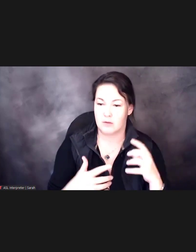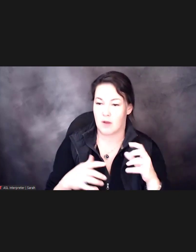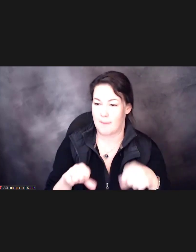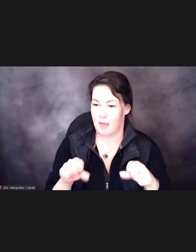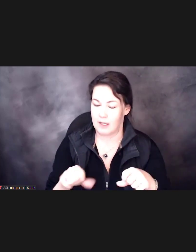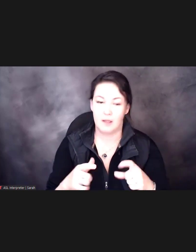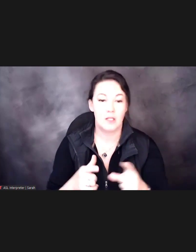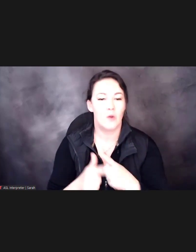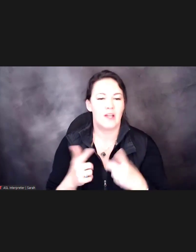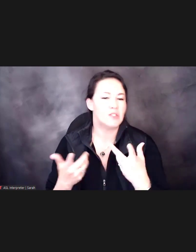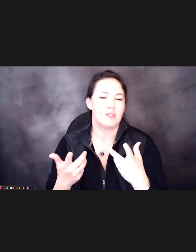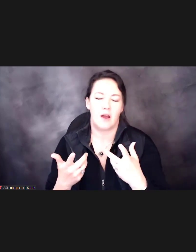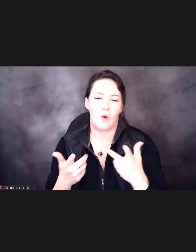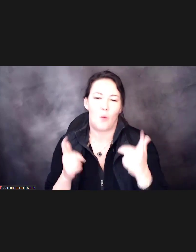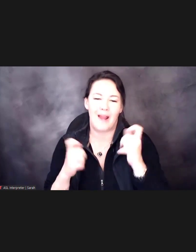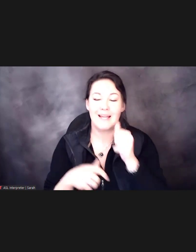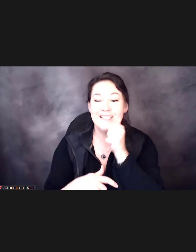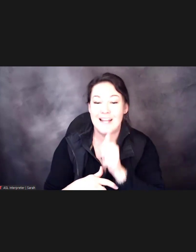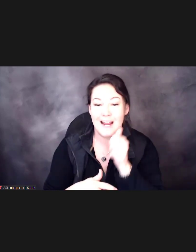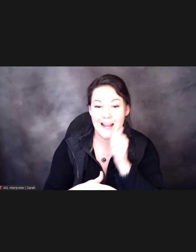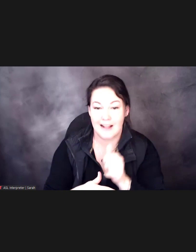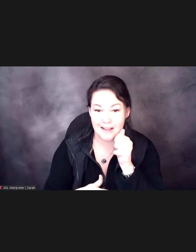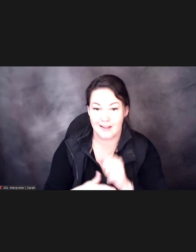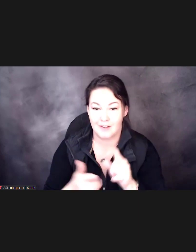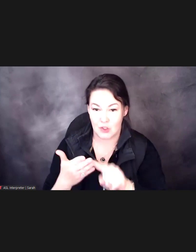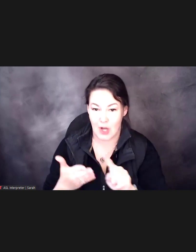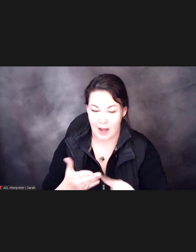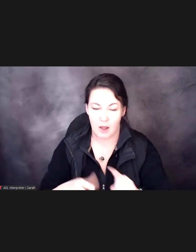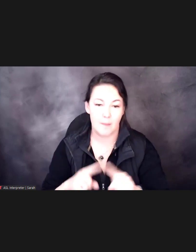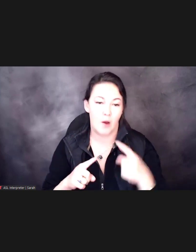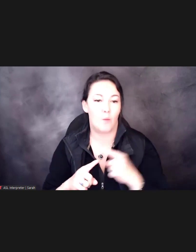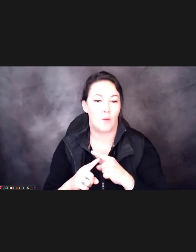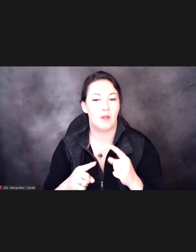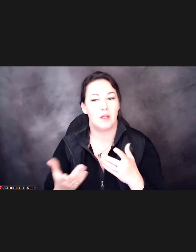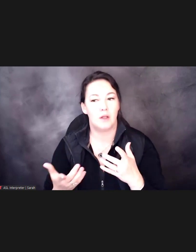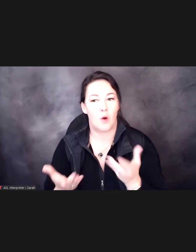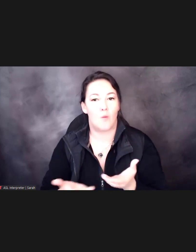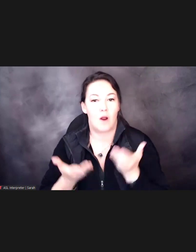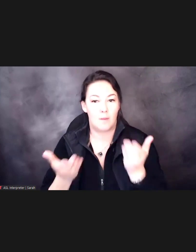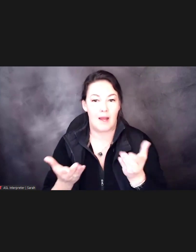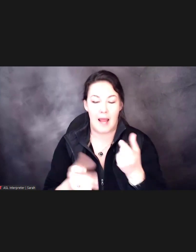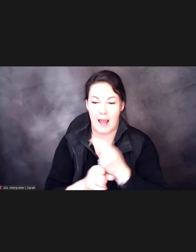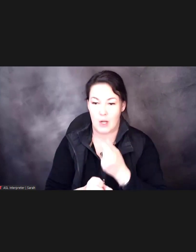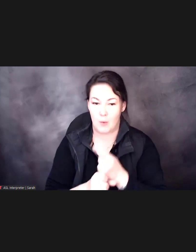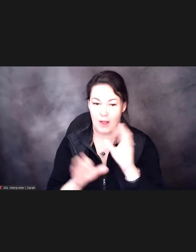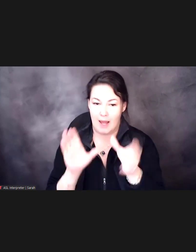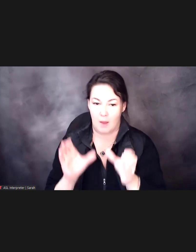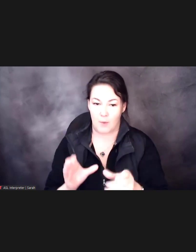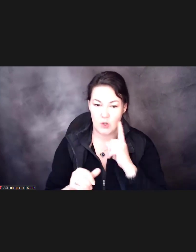just as a quick daily check, but we recommend an annual calibration for the equipment.